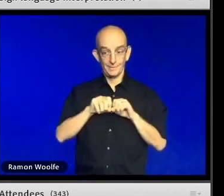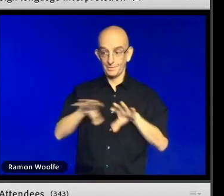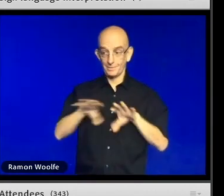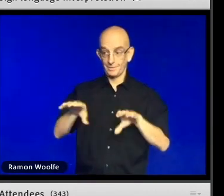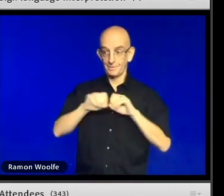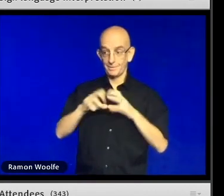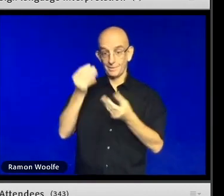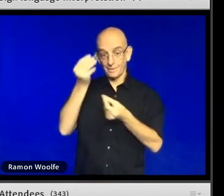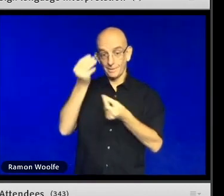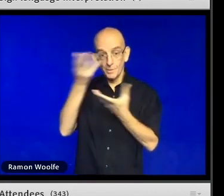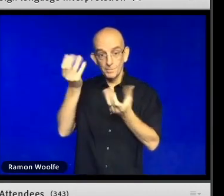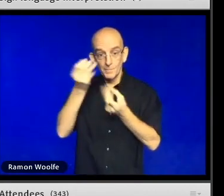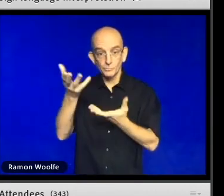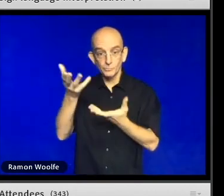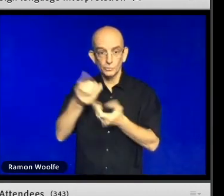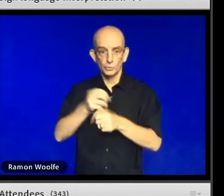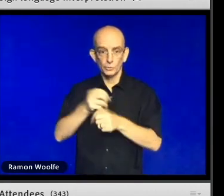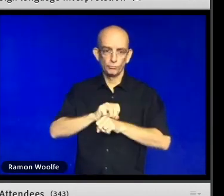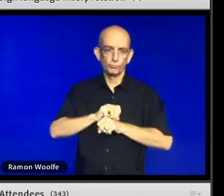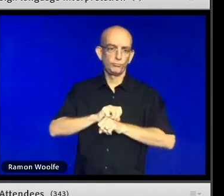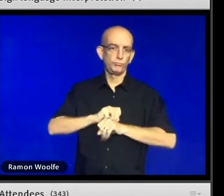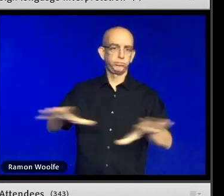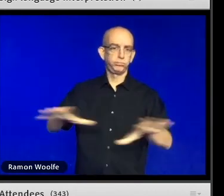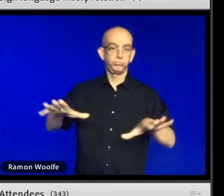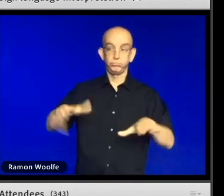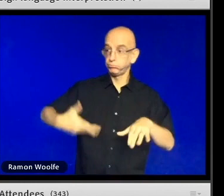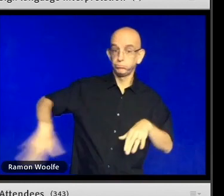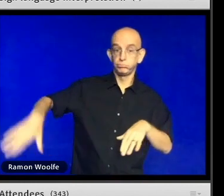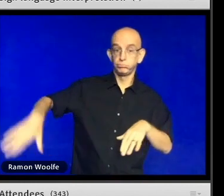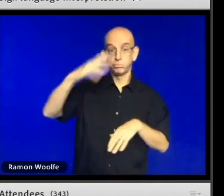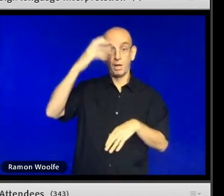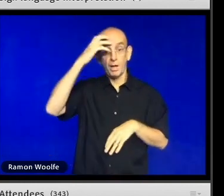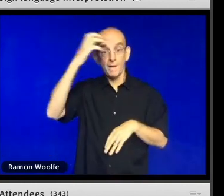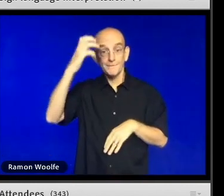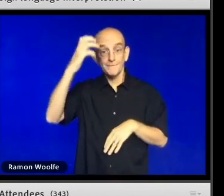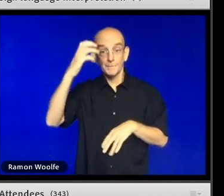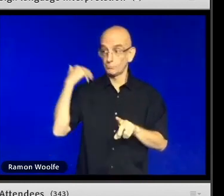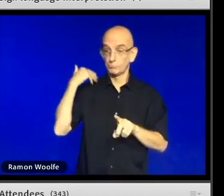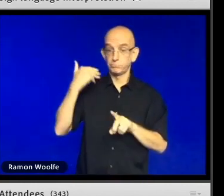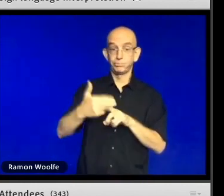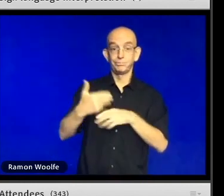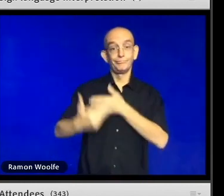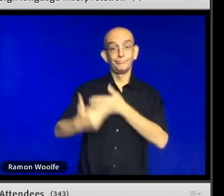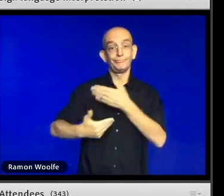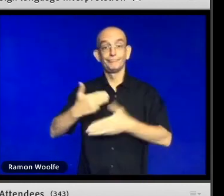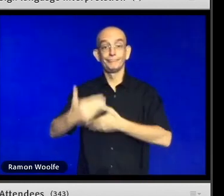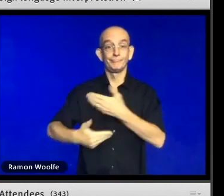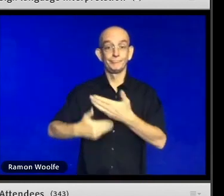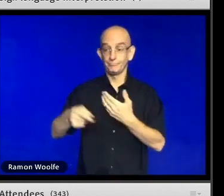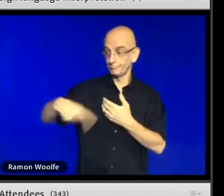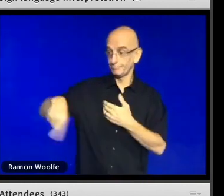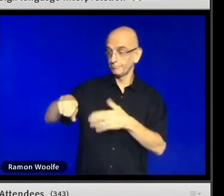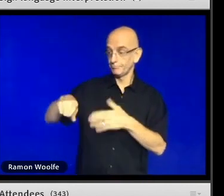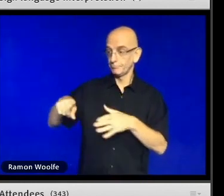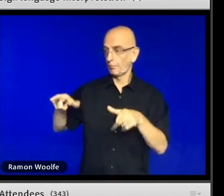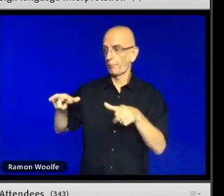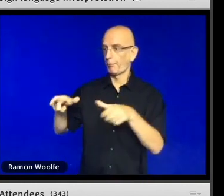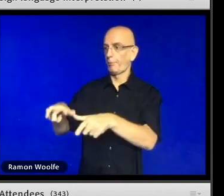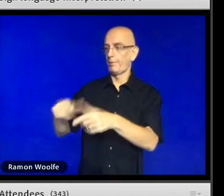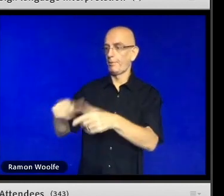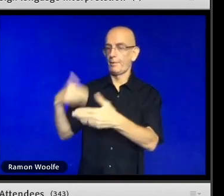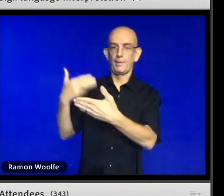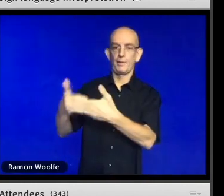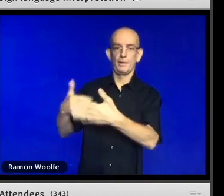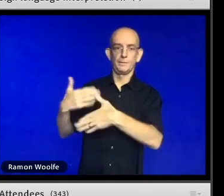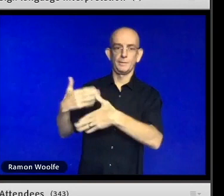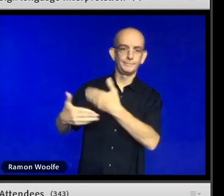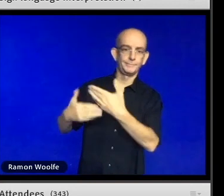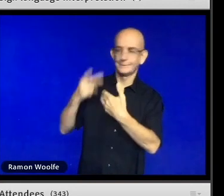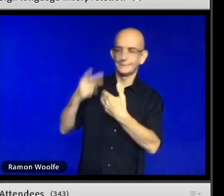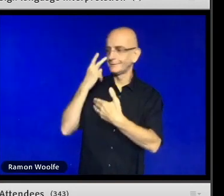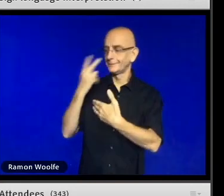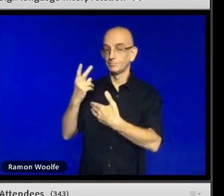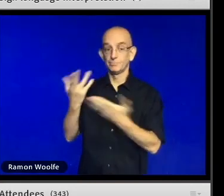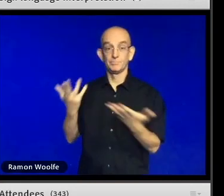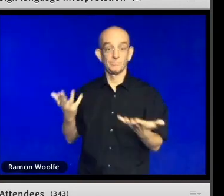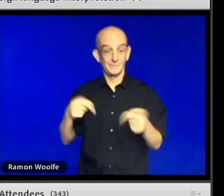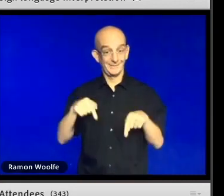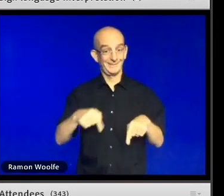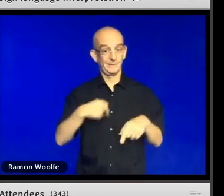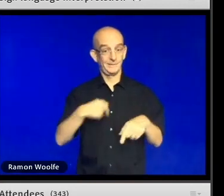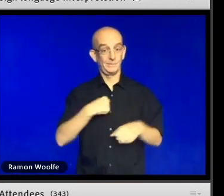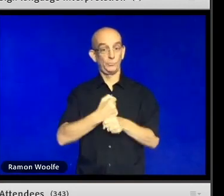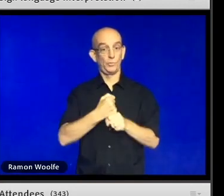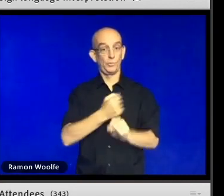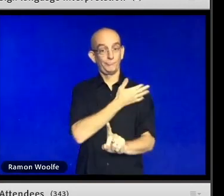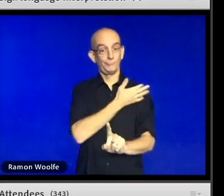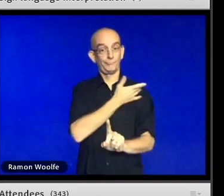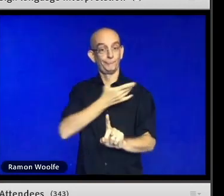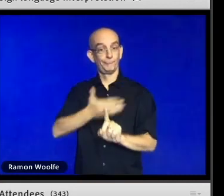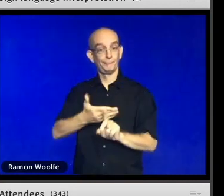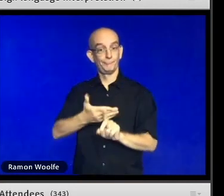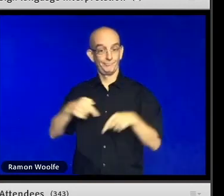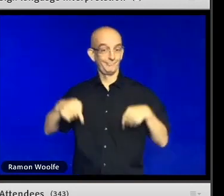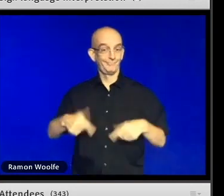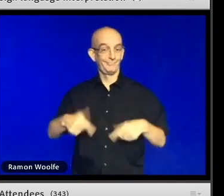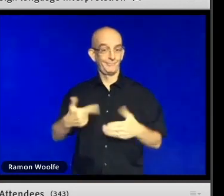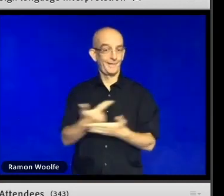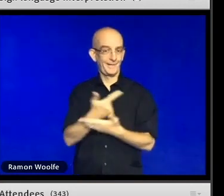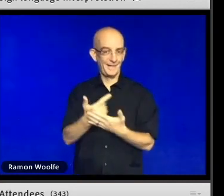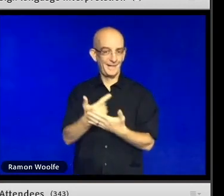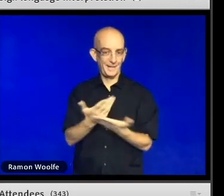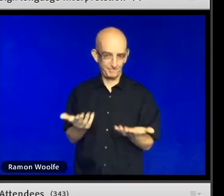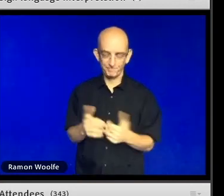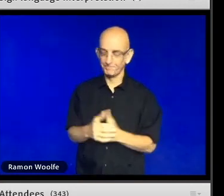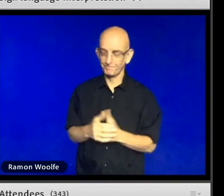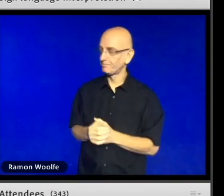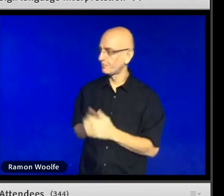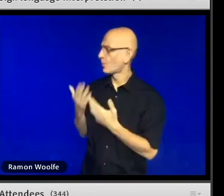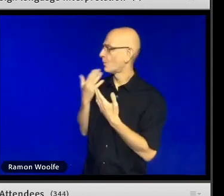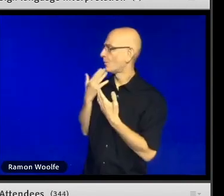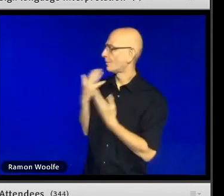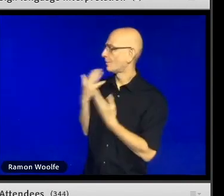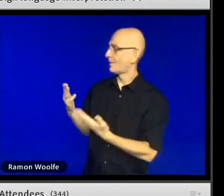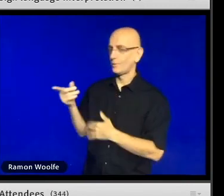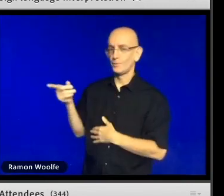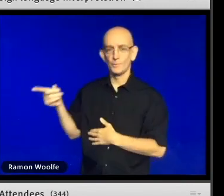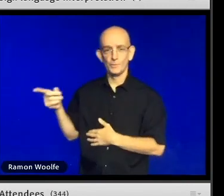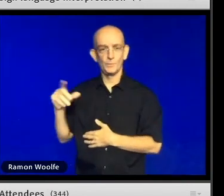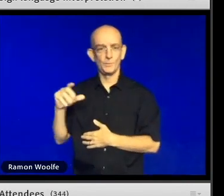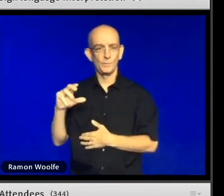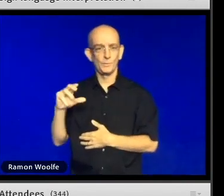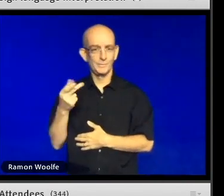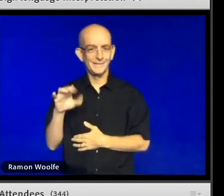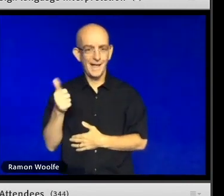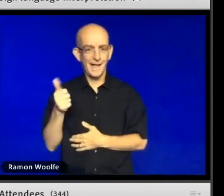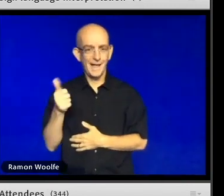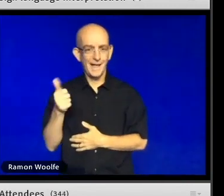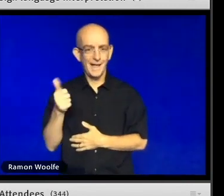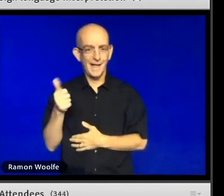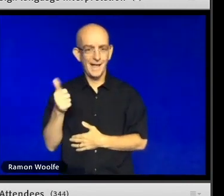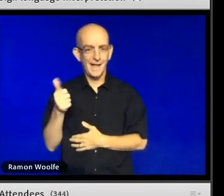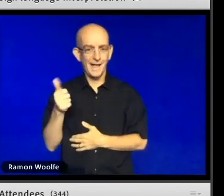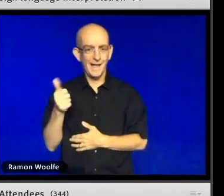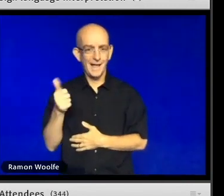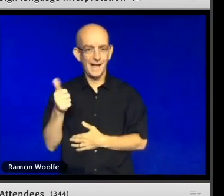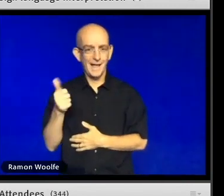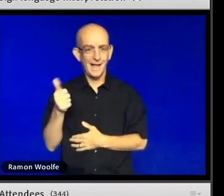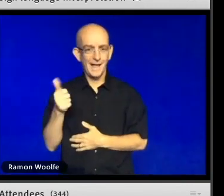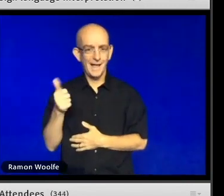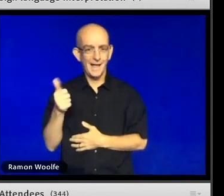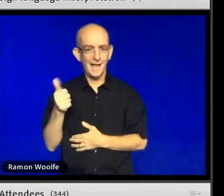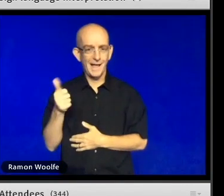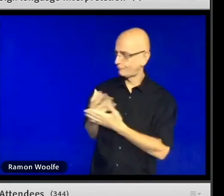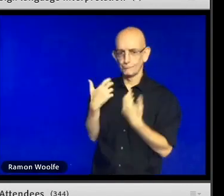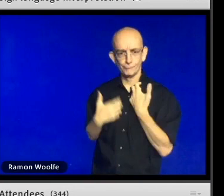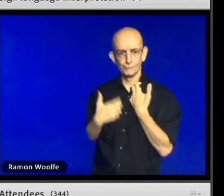in humanitarian settings. And I think it provides us with a really good opportunity to learn